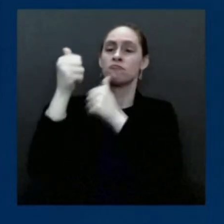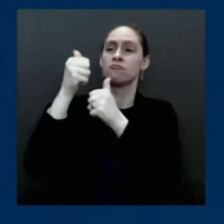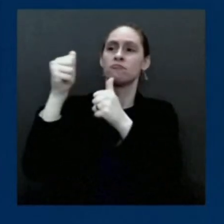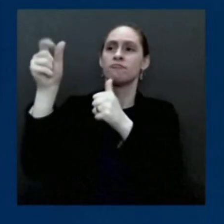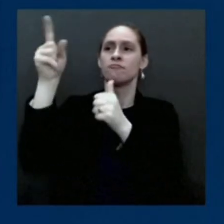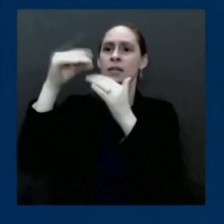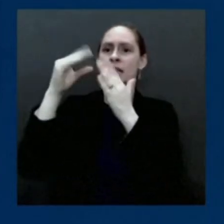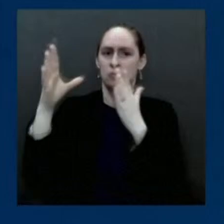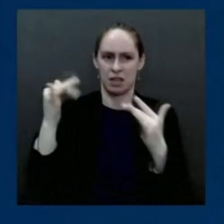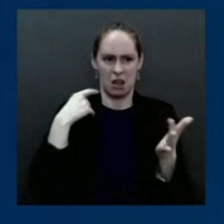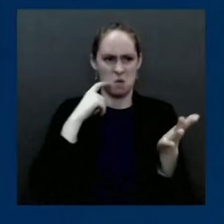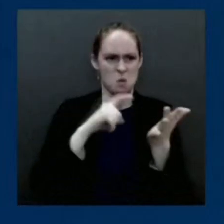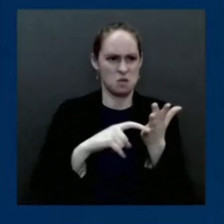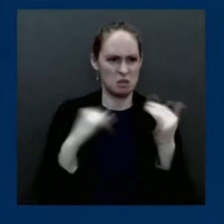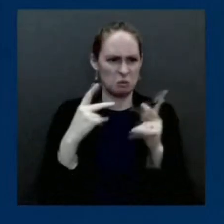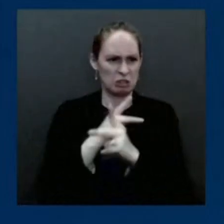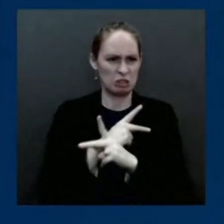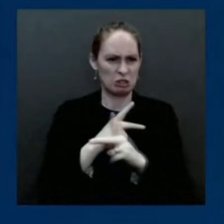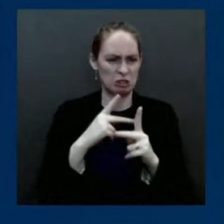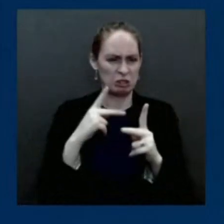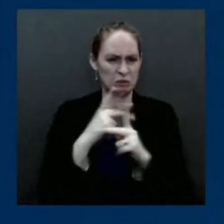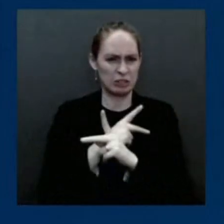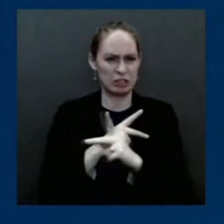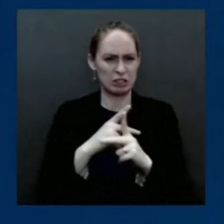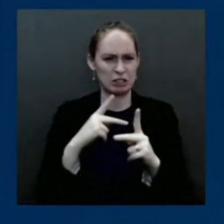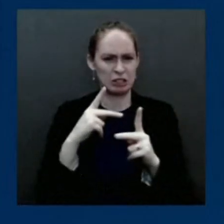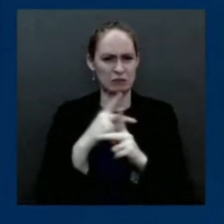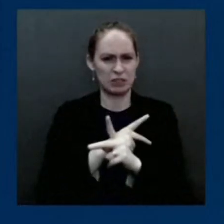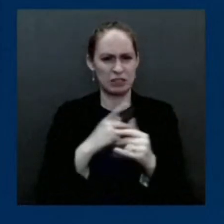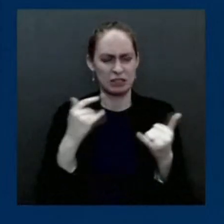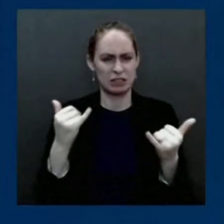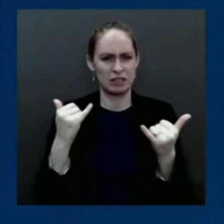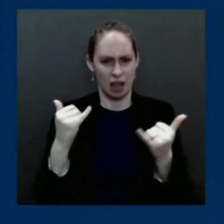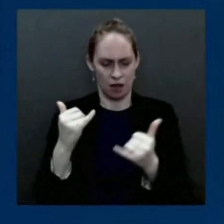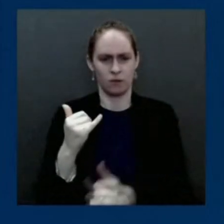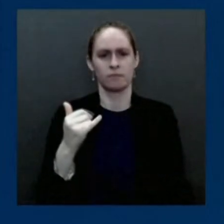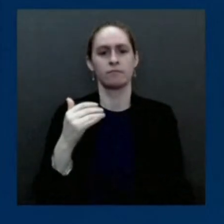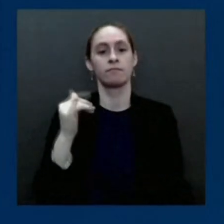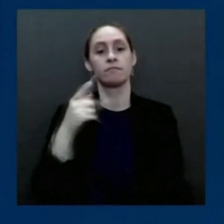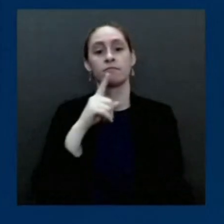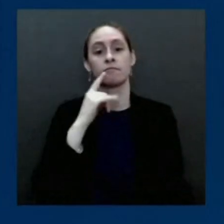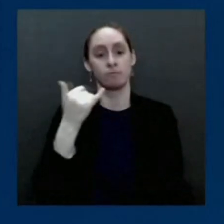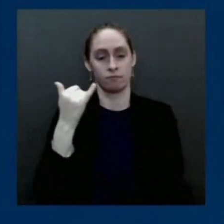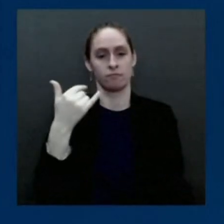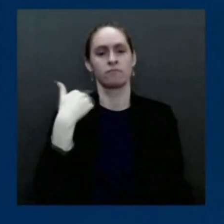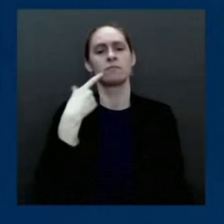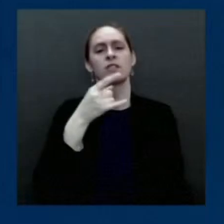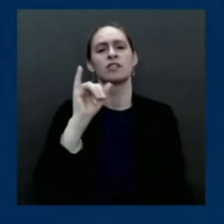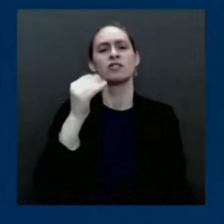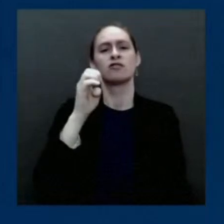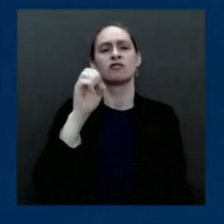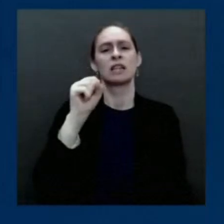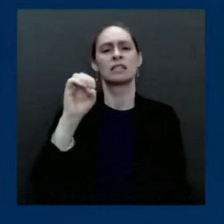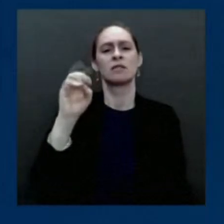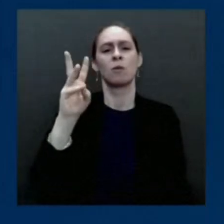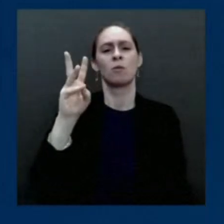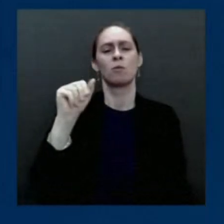TO THE POINT WHERE WE NOW HAVE